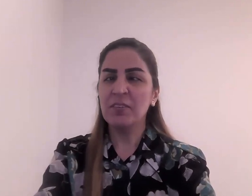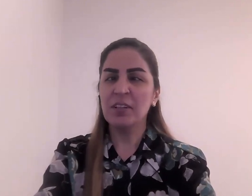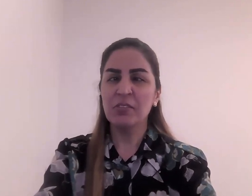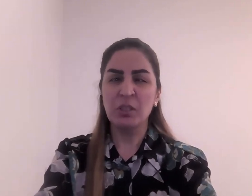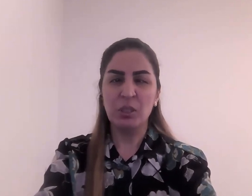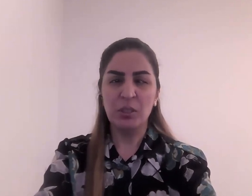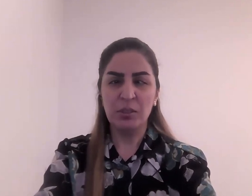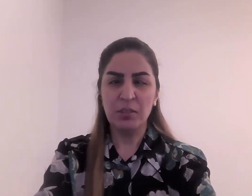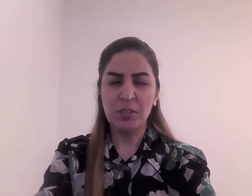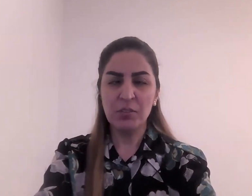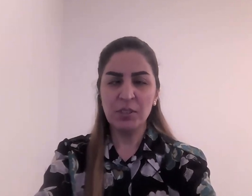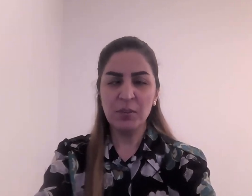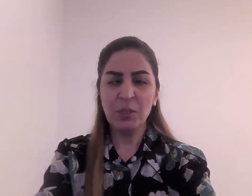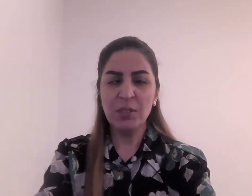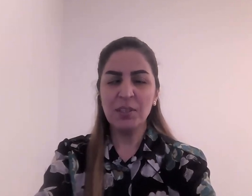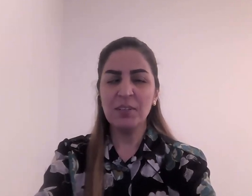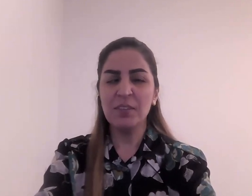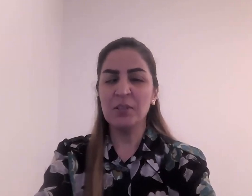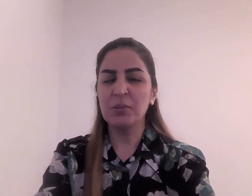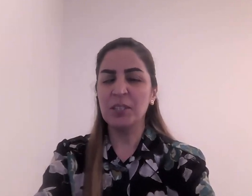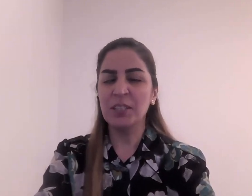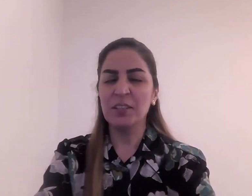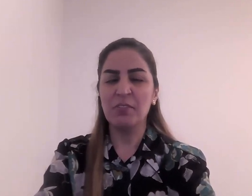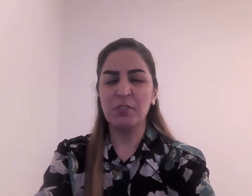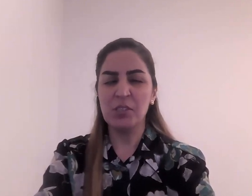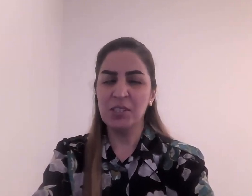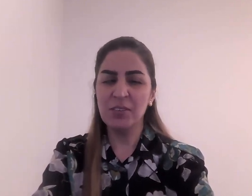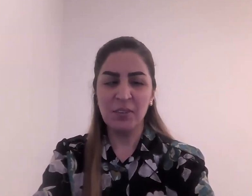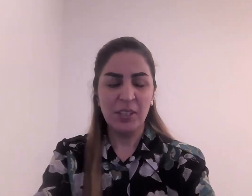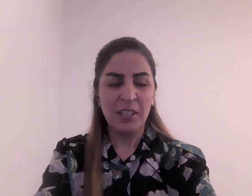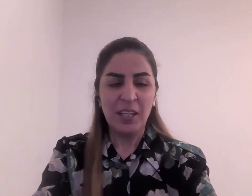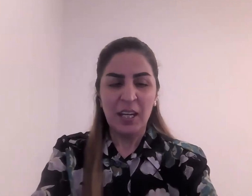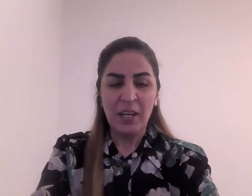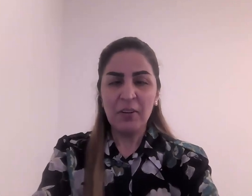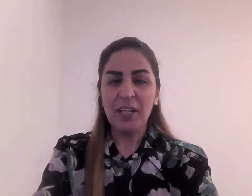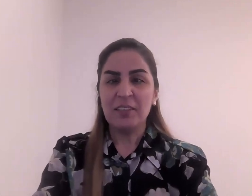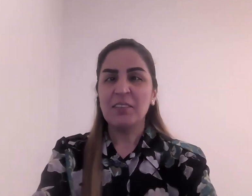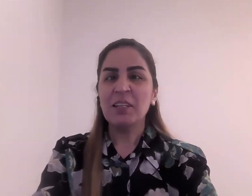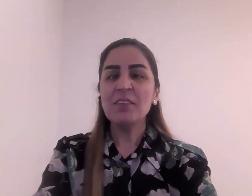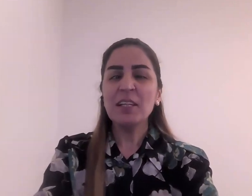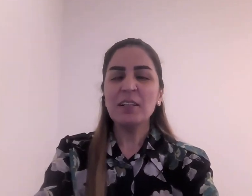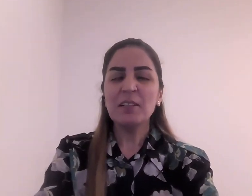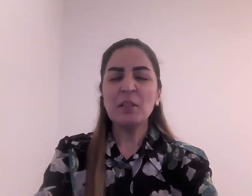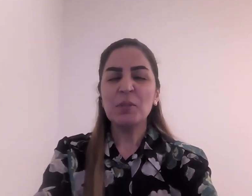including deaf refugees. All right. So let's get a little bit more legal. Law is